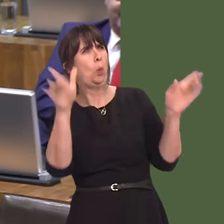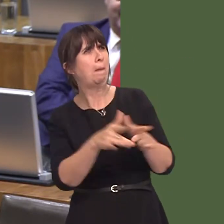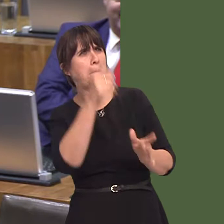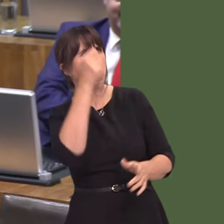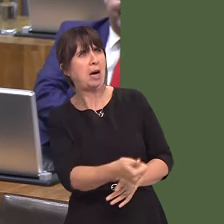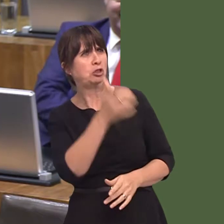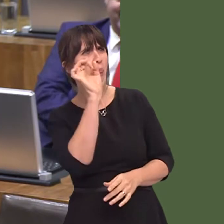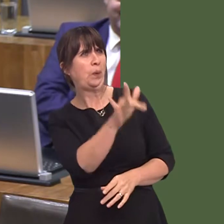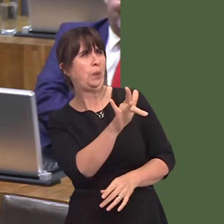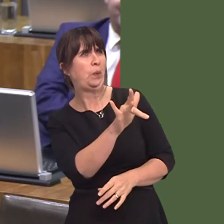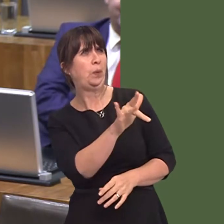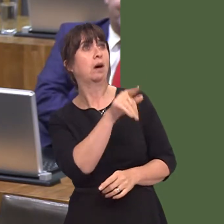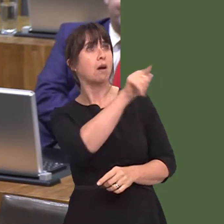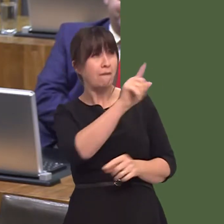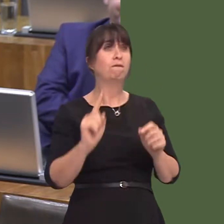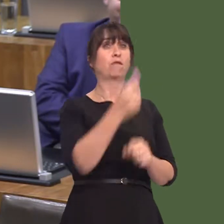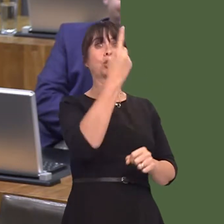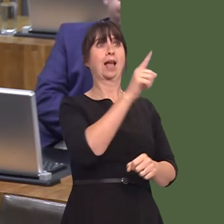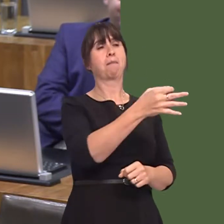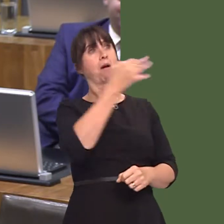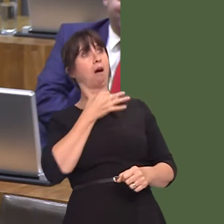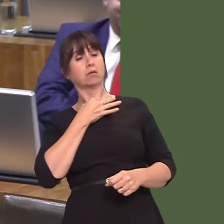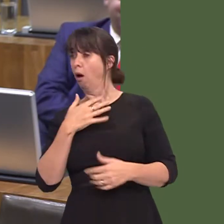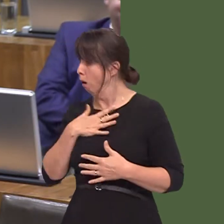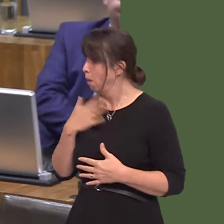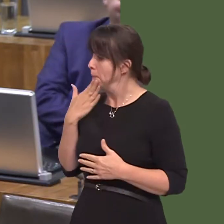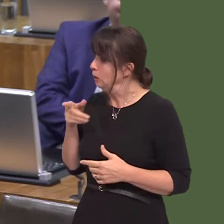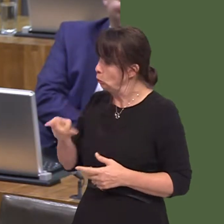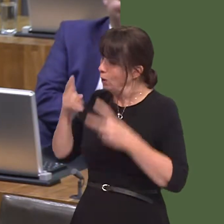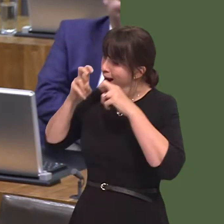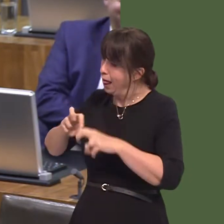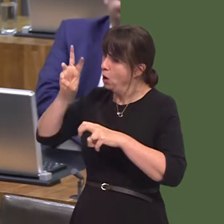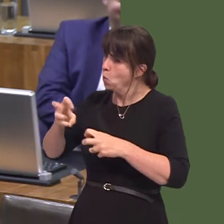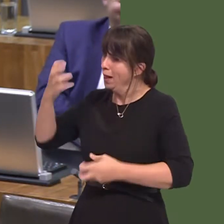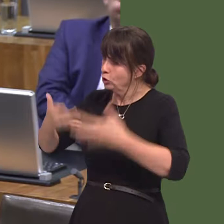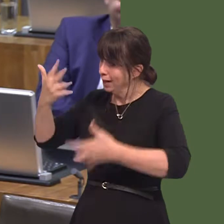They asked us at that point, for the first time, to undertake work to analyse the Welsh data.